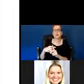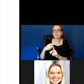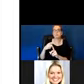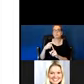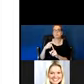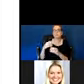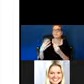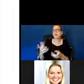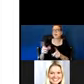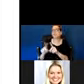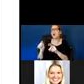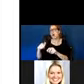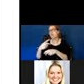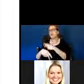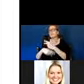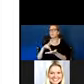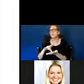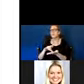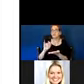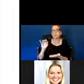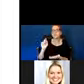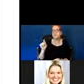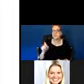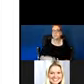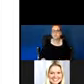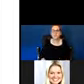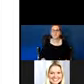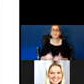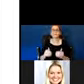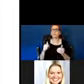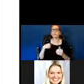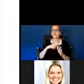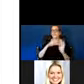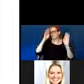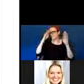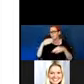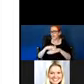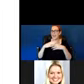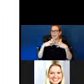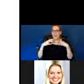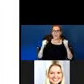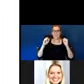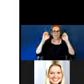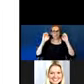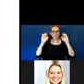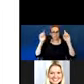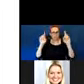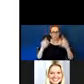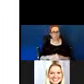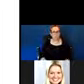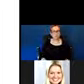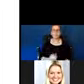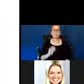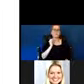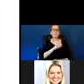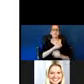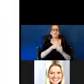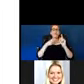We have a big focus on health education. And our ultimate goal is to connect our clients to a brick and mortar clinic.